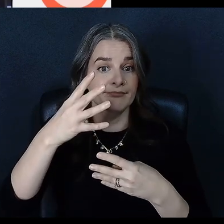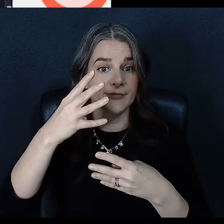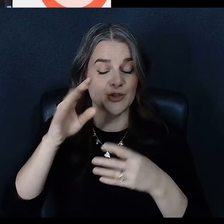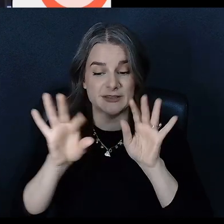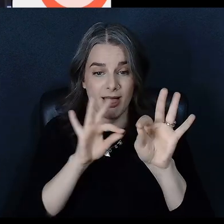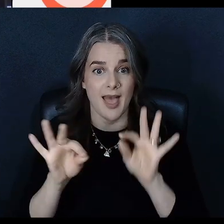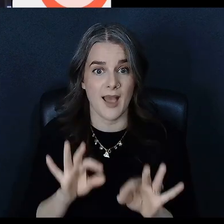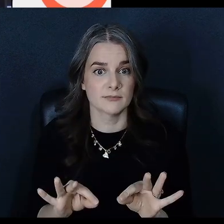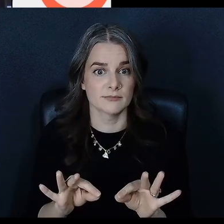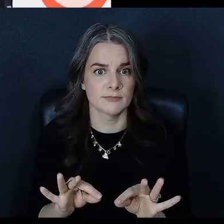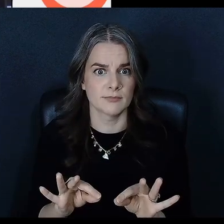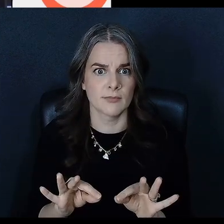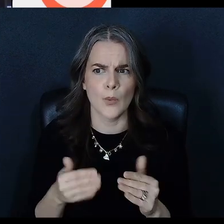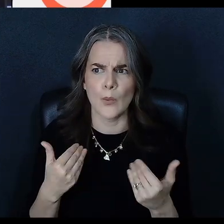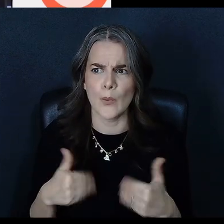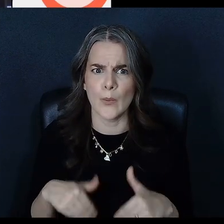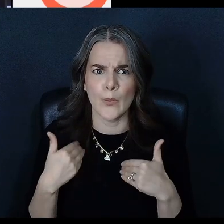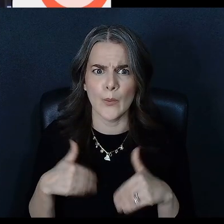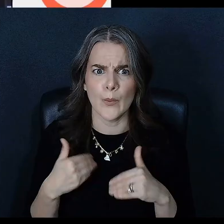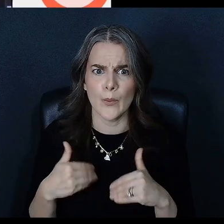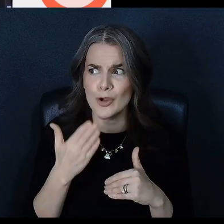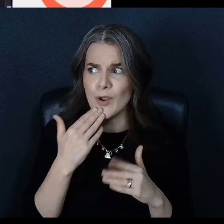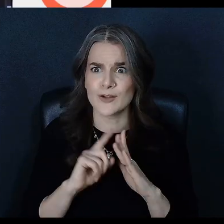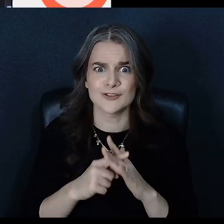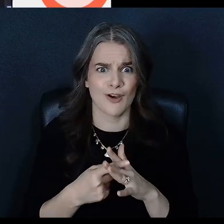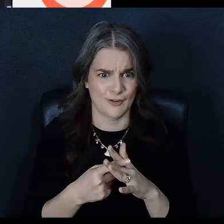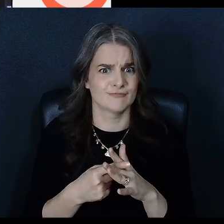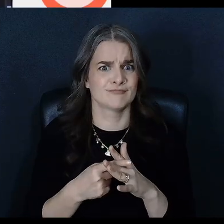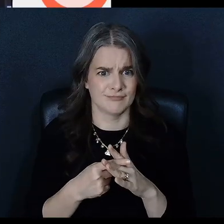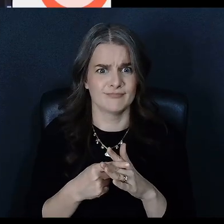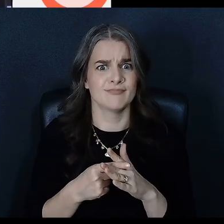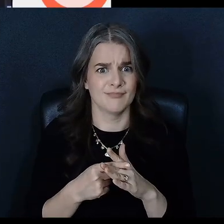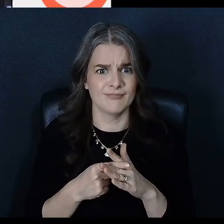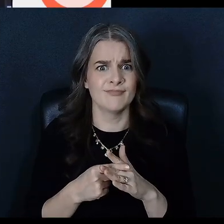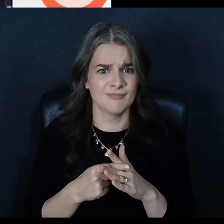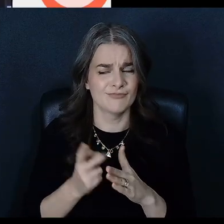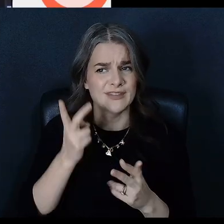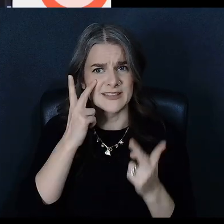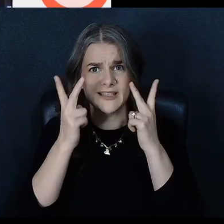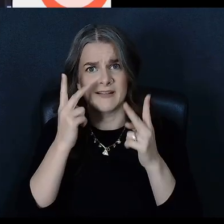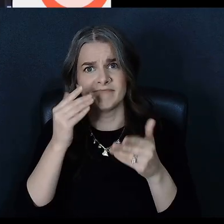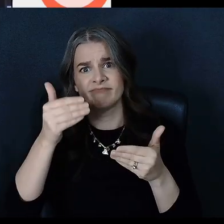I think as we see the next versions of the iOS software